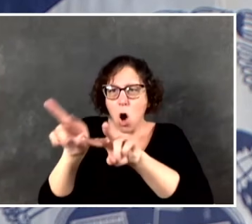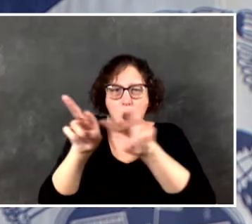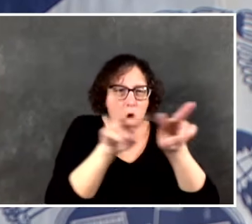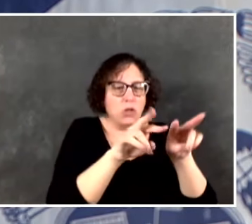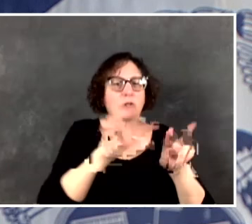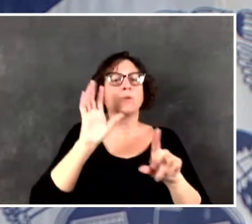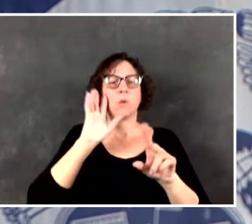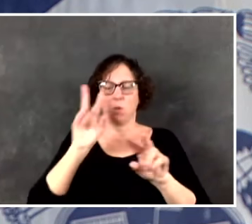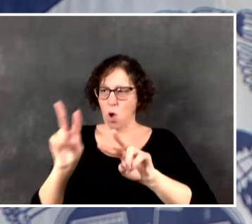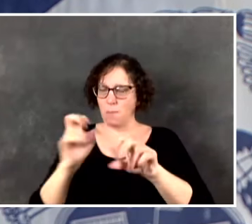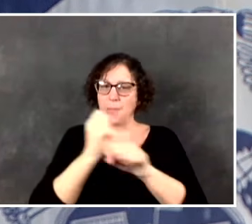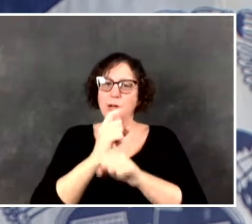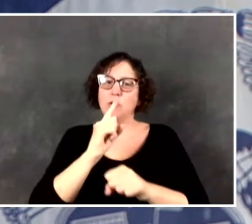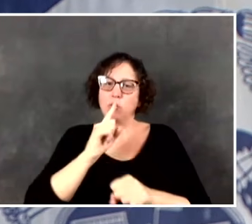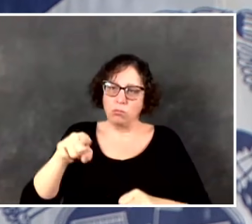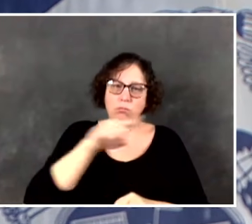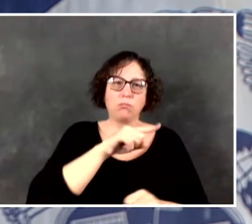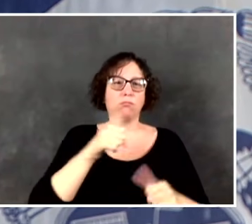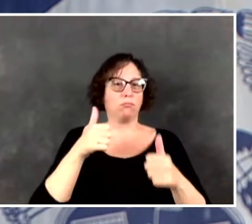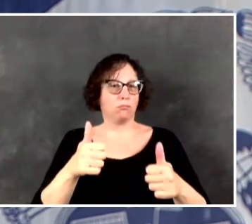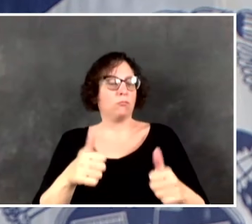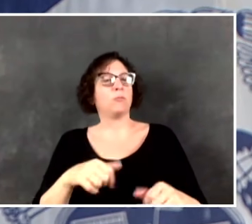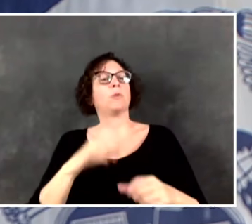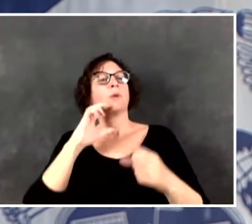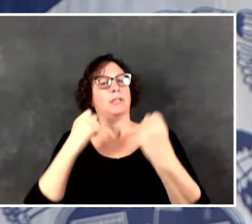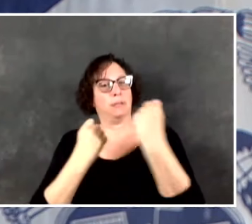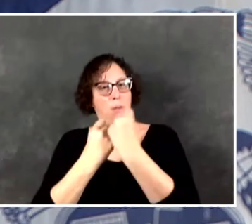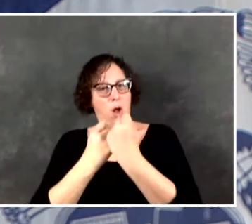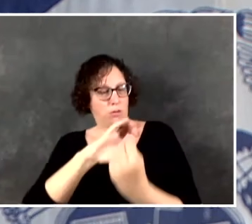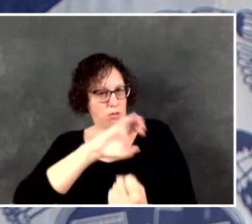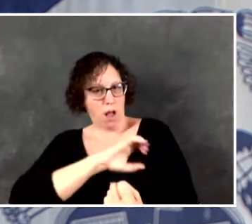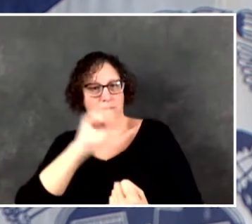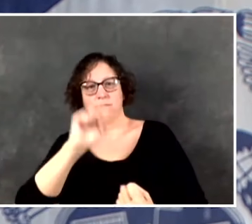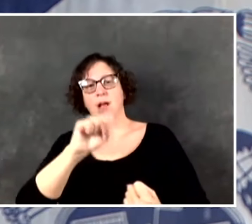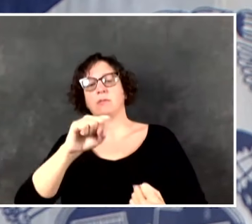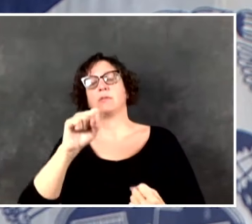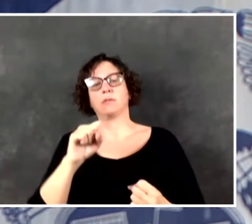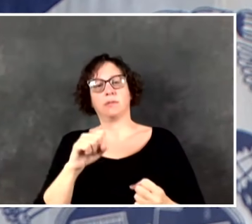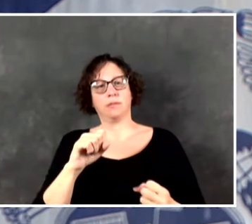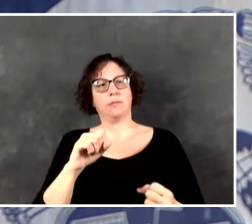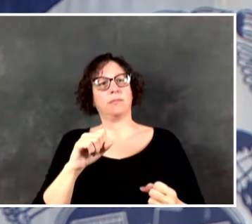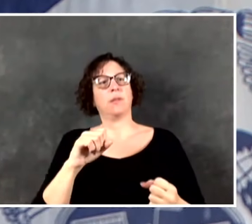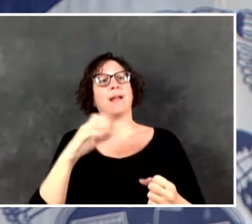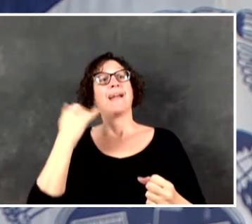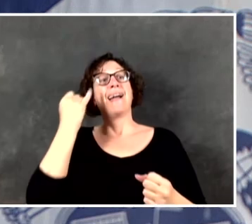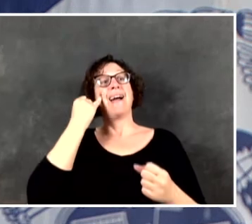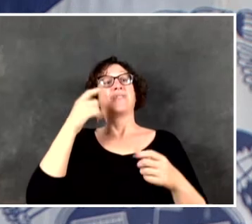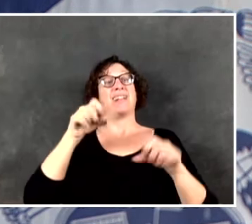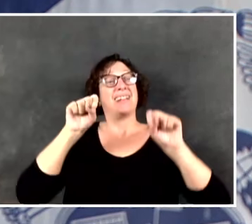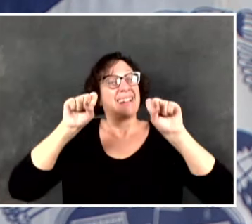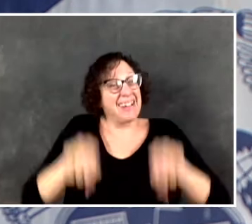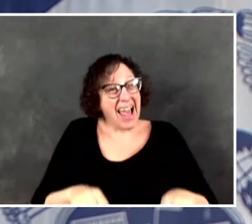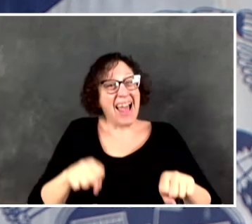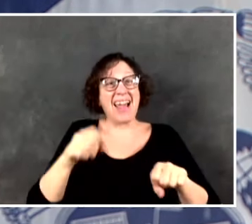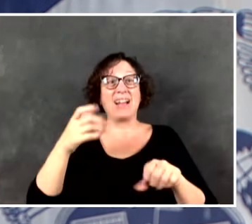MAKING SURE PEOPLE NDUERSTAND HOW IT NEEDS TO WORK. AND SUPPORTING THEM IN THAT AND THEN IF THERE ARE PLACES WE NEED TO OPEN UP,E WCAN